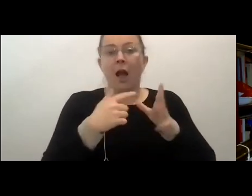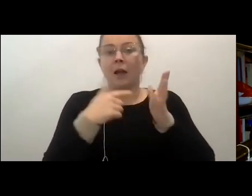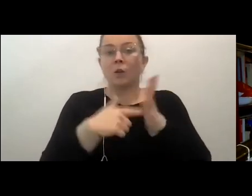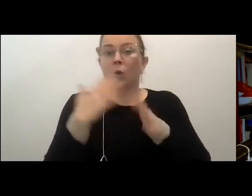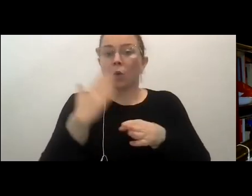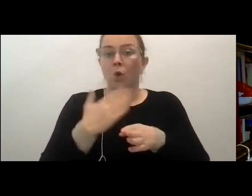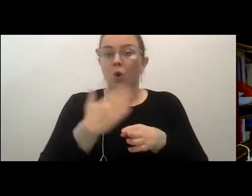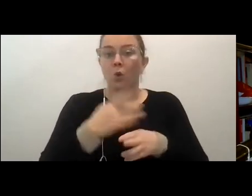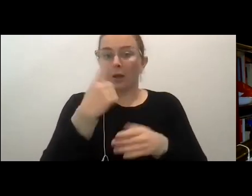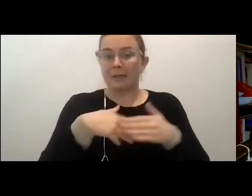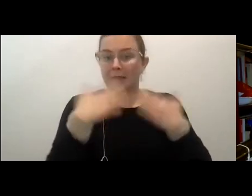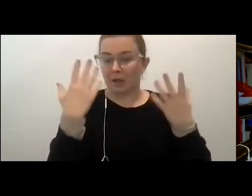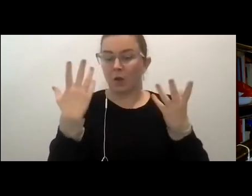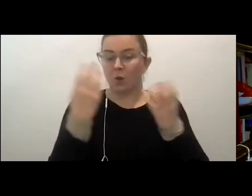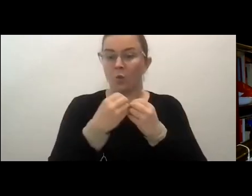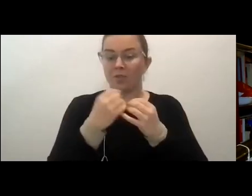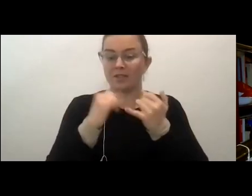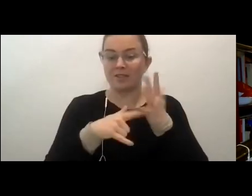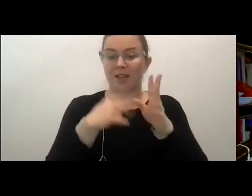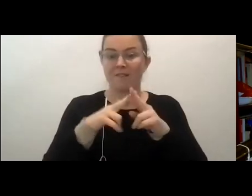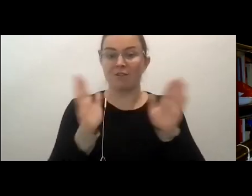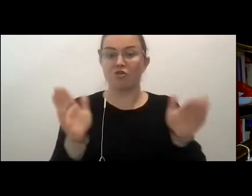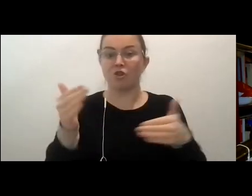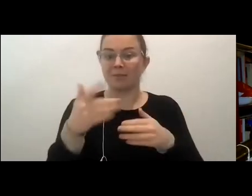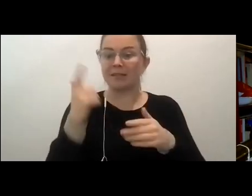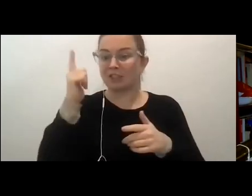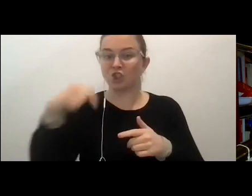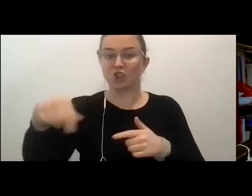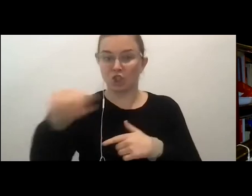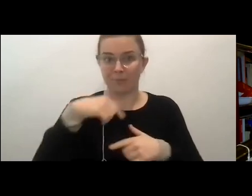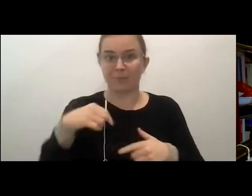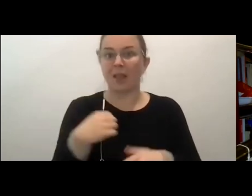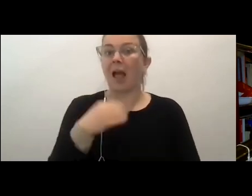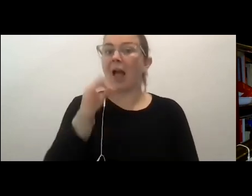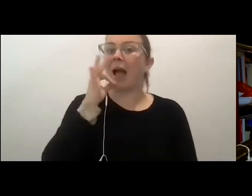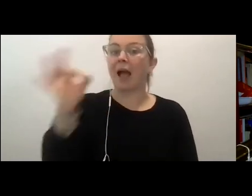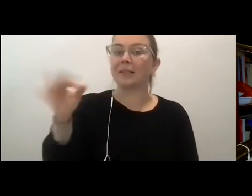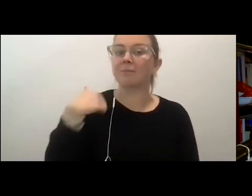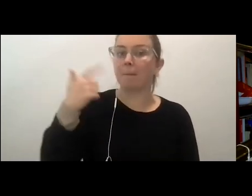room with all the other teachers and I asked my boss to please repeat something that he